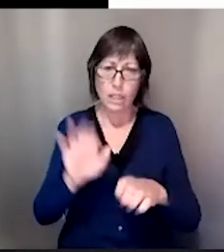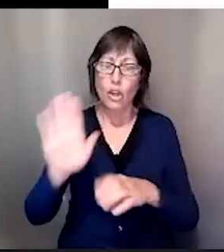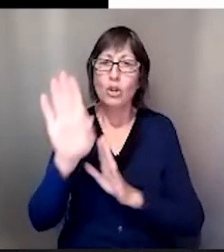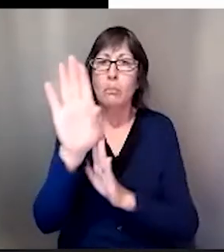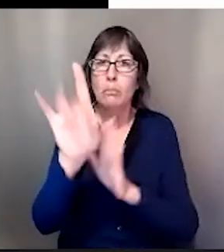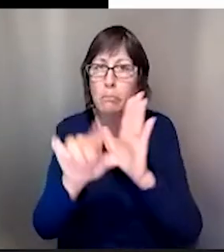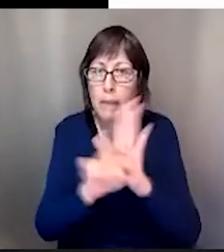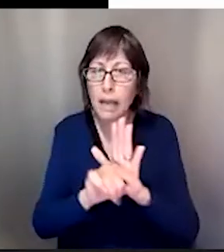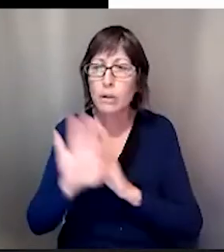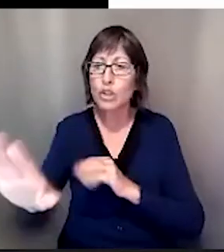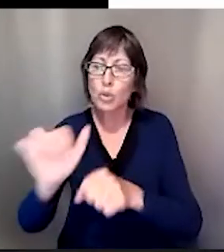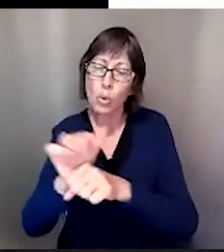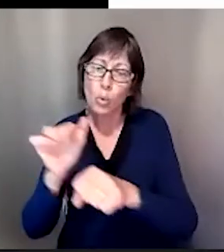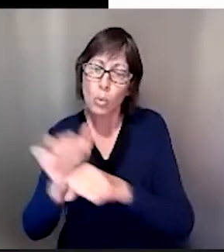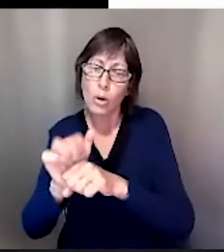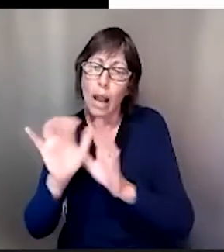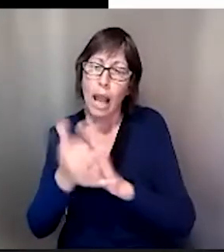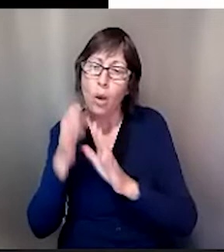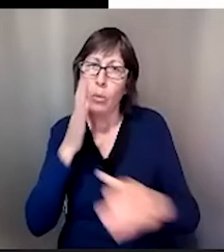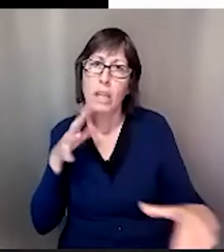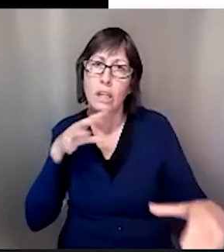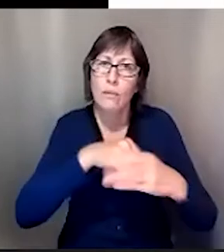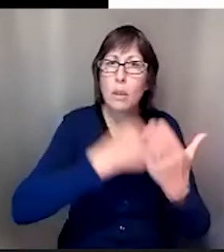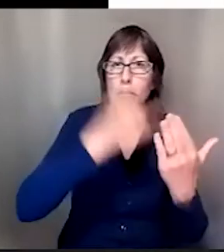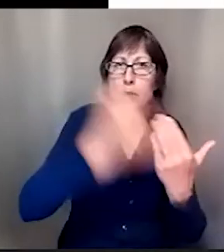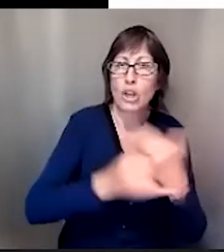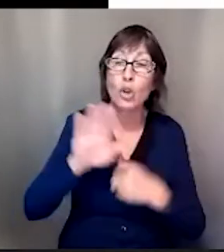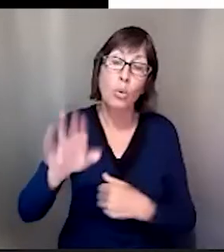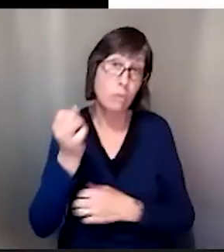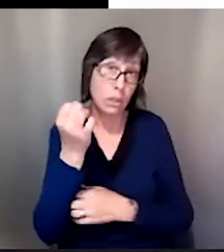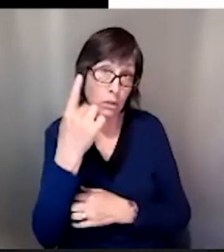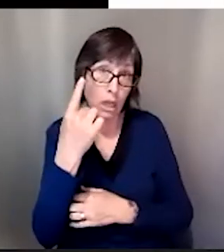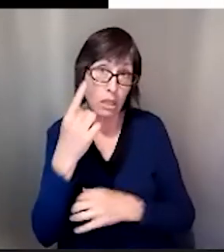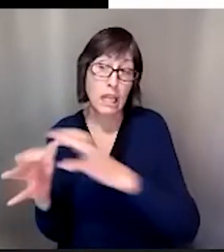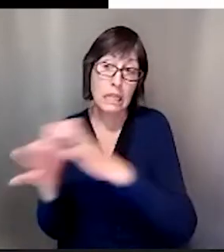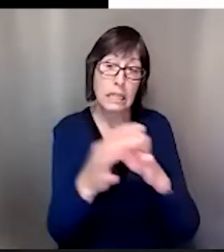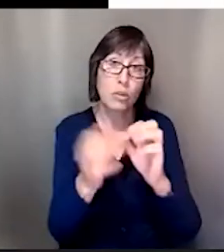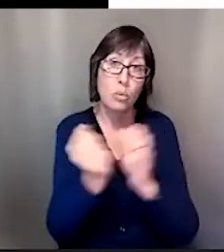will contribute to the project and your understanding of the project and connection to project goals.